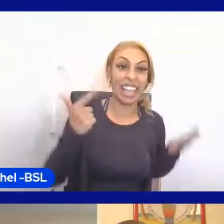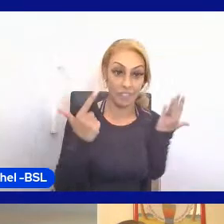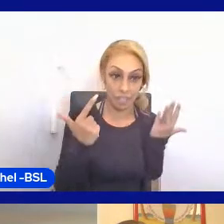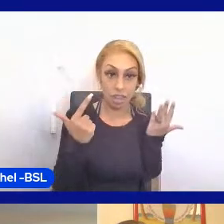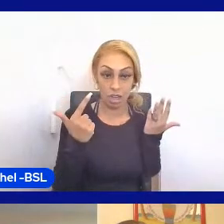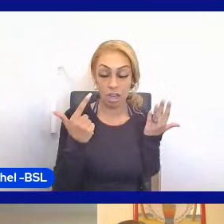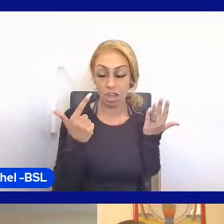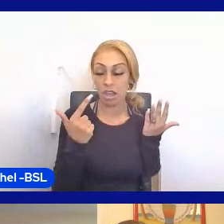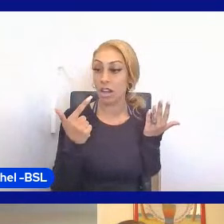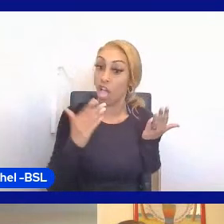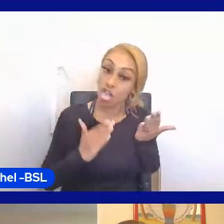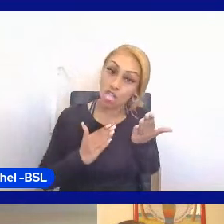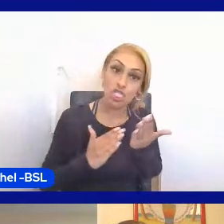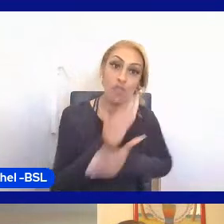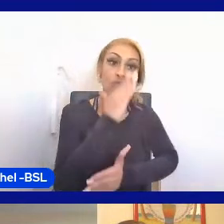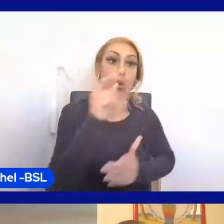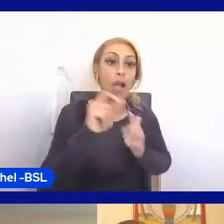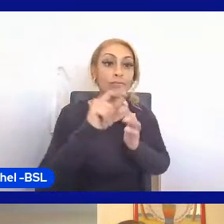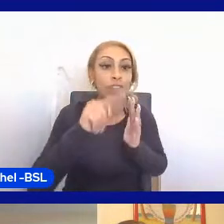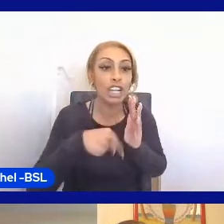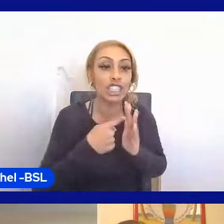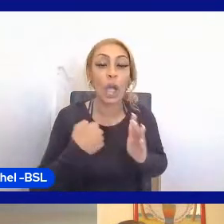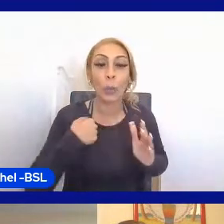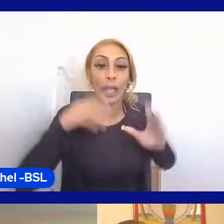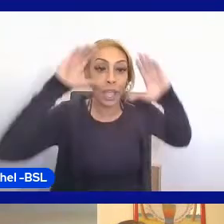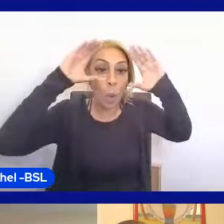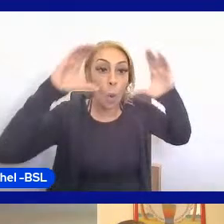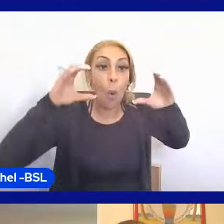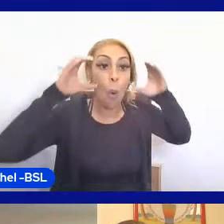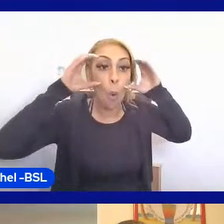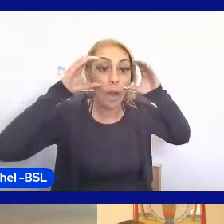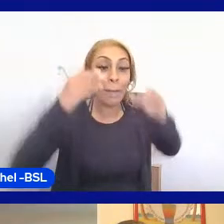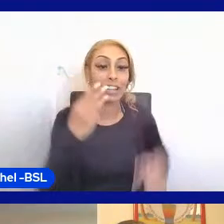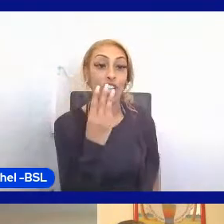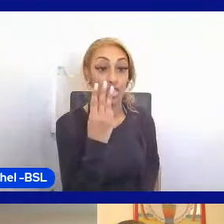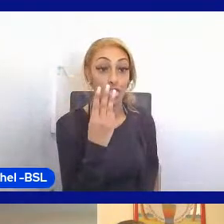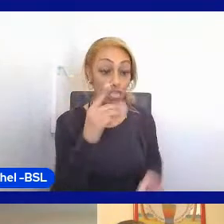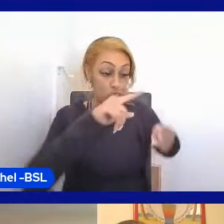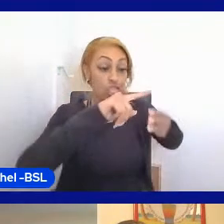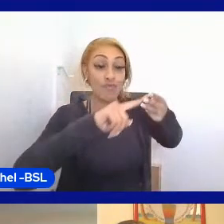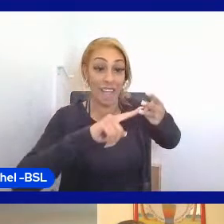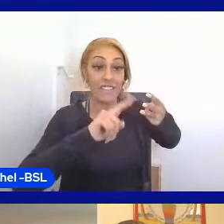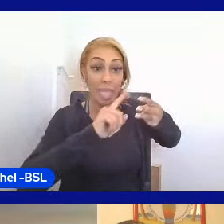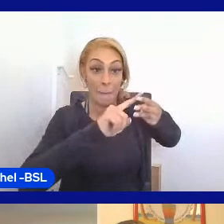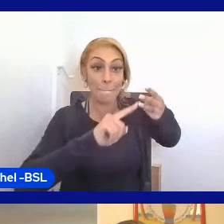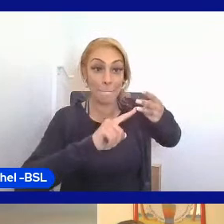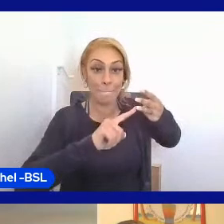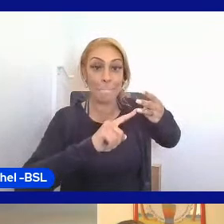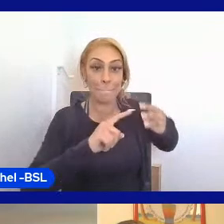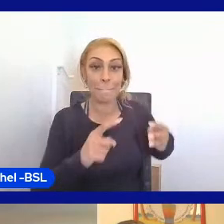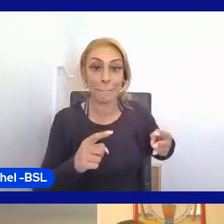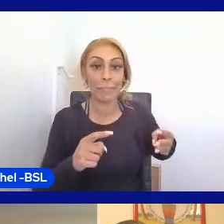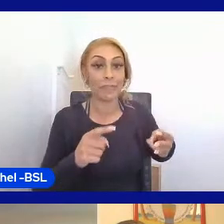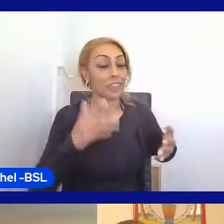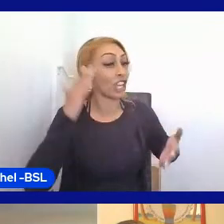three of the seven so what essentially we have is a true